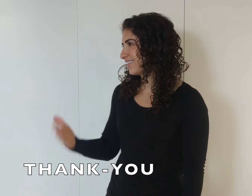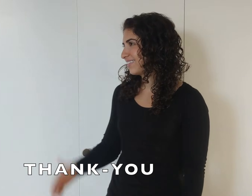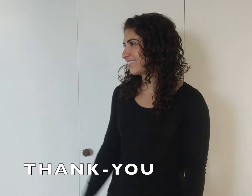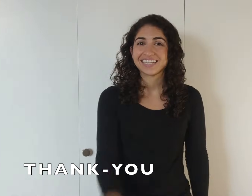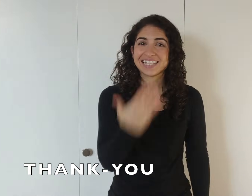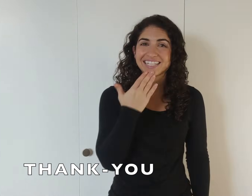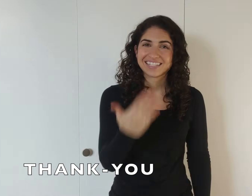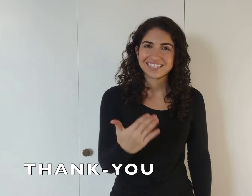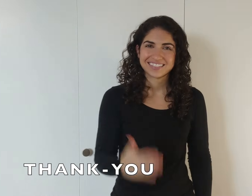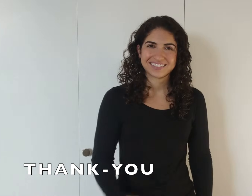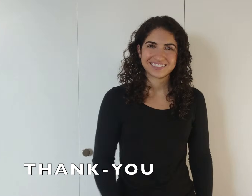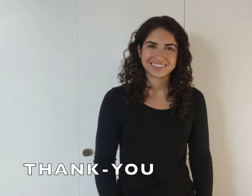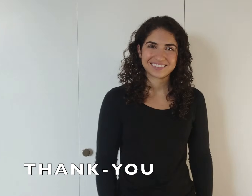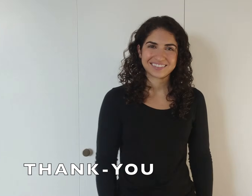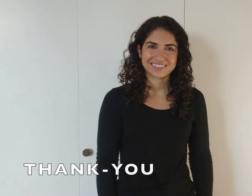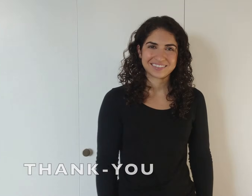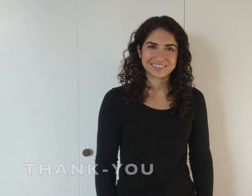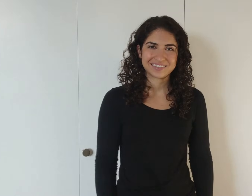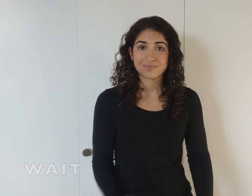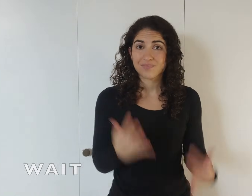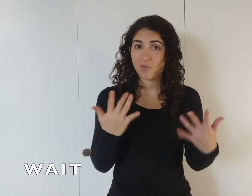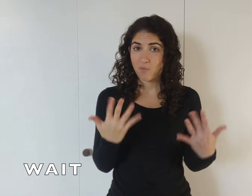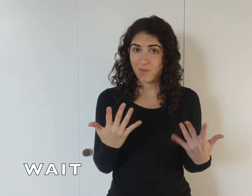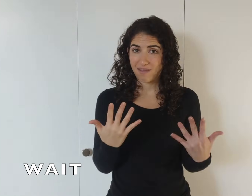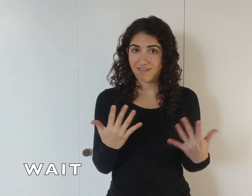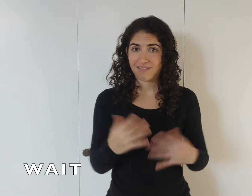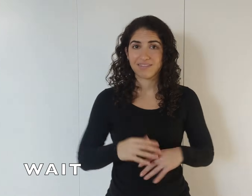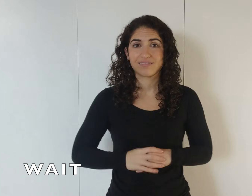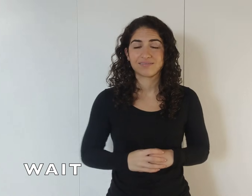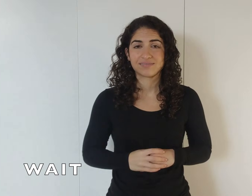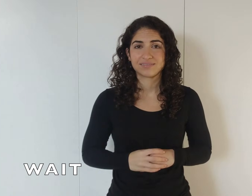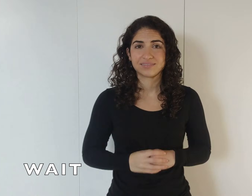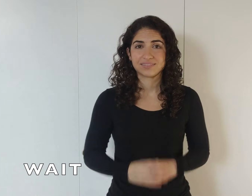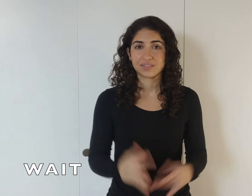THANK-YOU WAIT